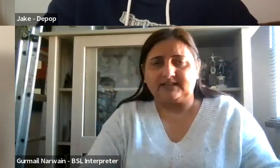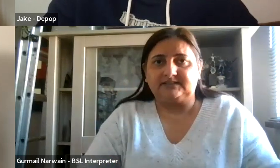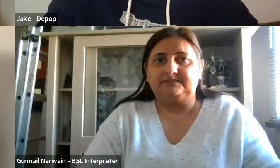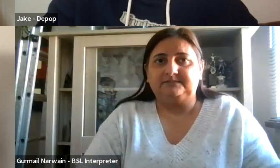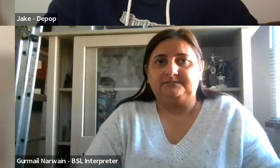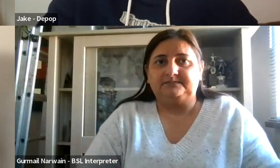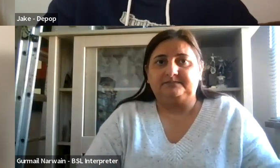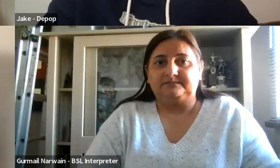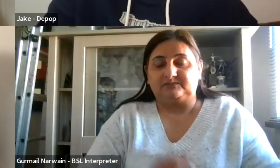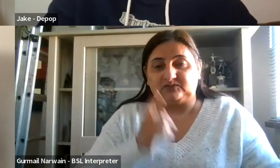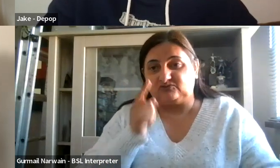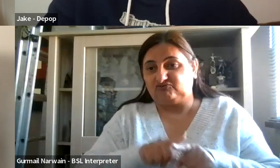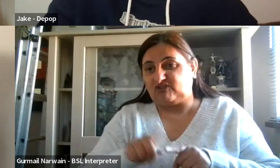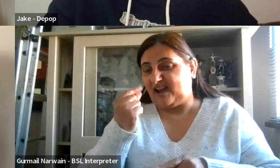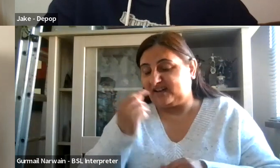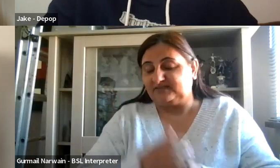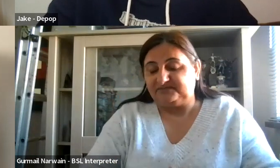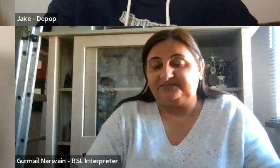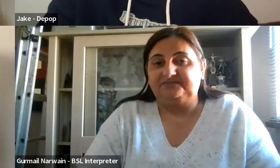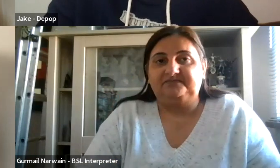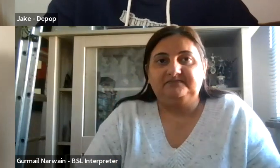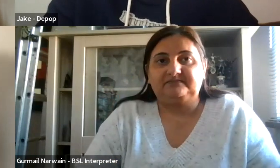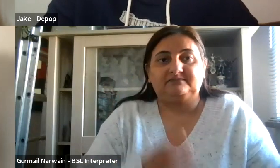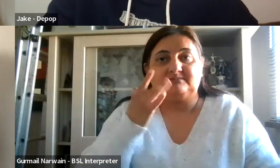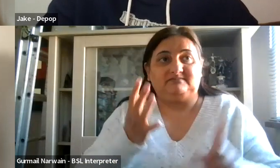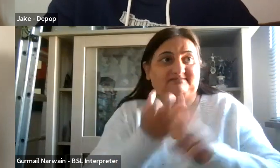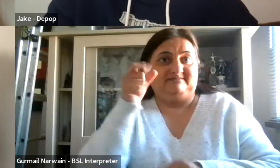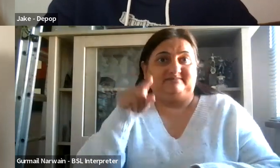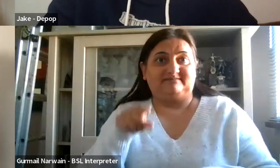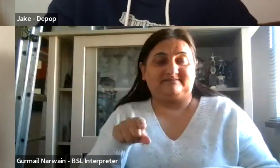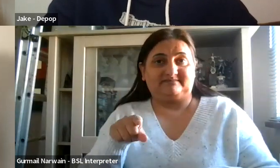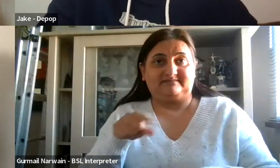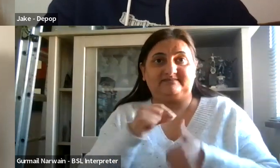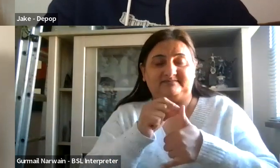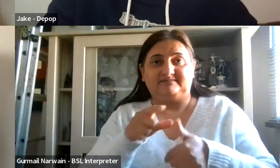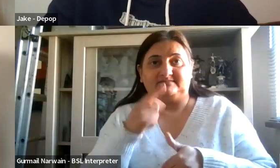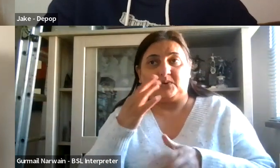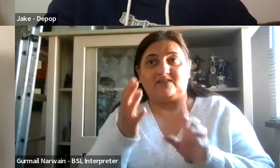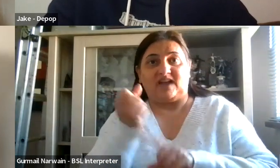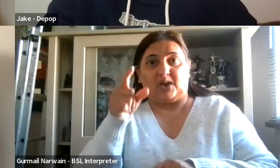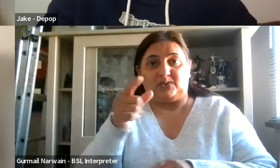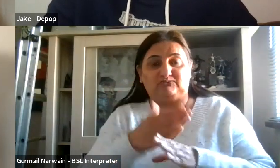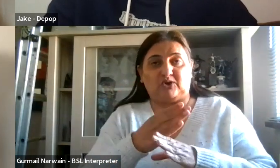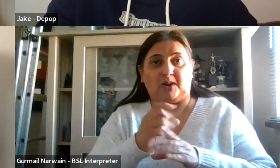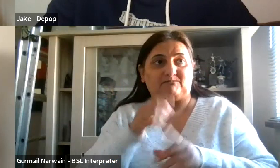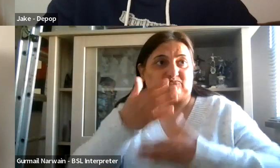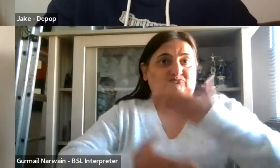You can try, and once you've found that application, once you found that job description, that sounds really good.